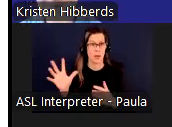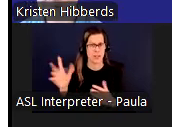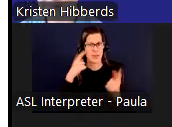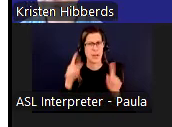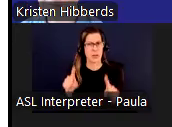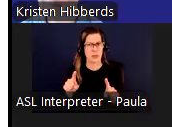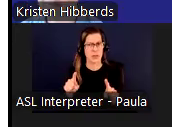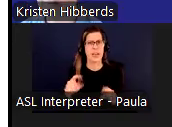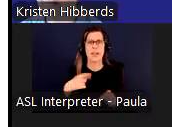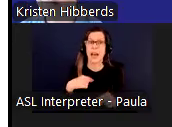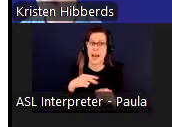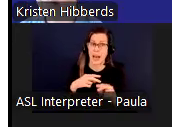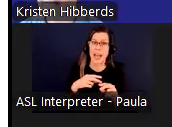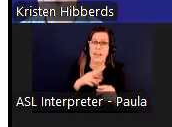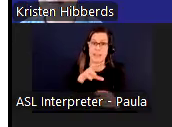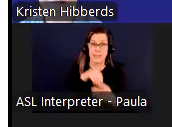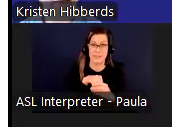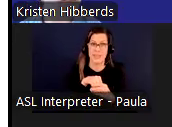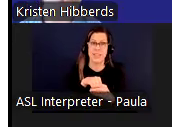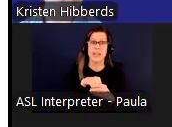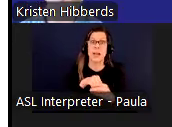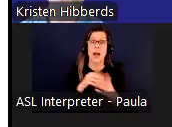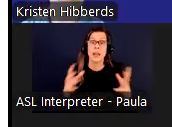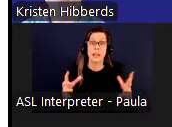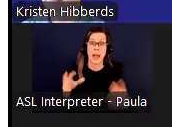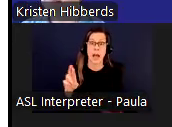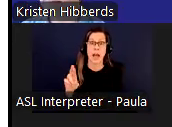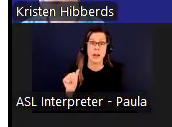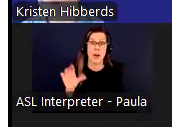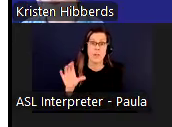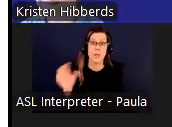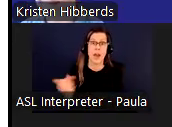I have sat through a whole lot of racks in my 20 years in the field.